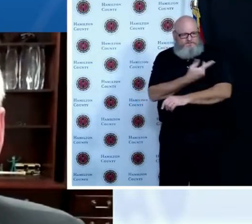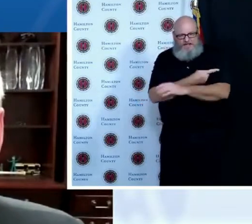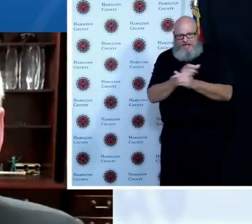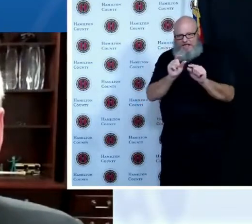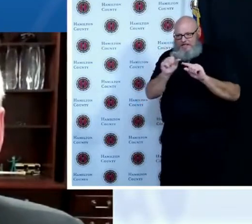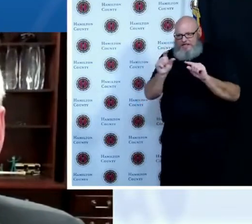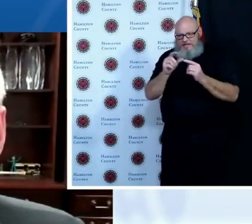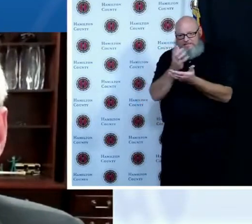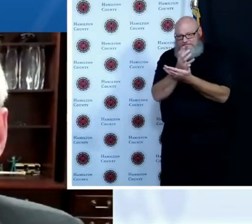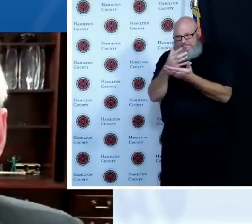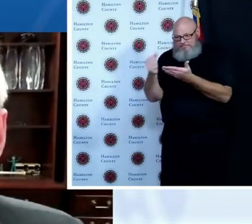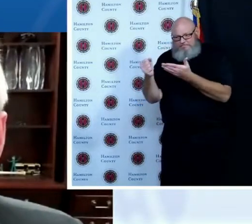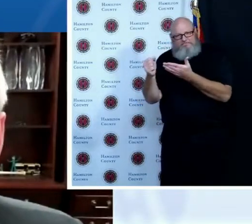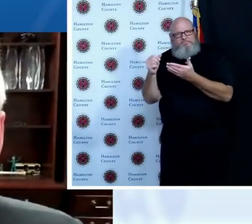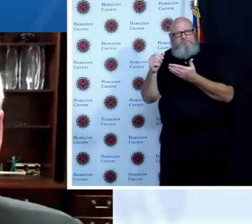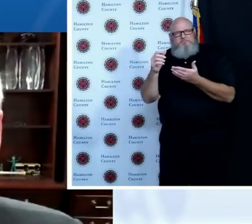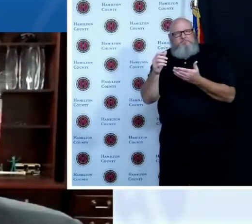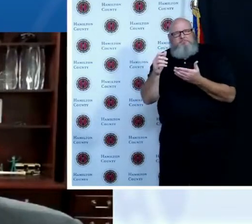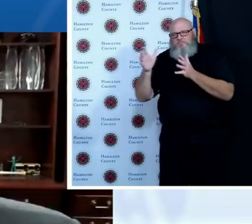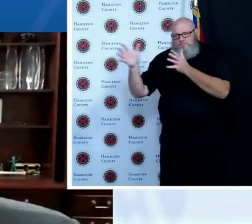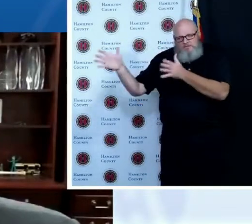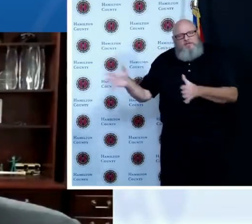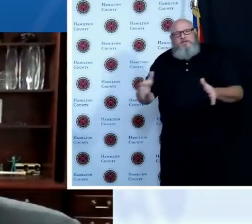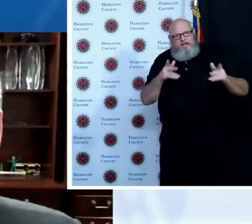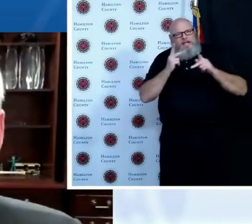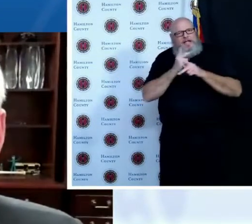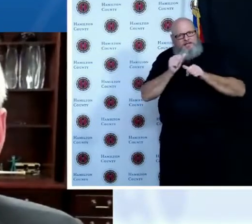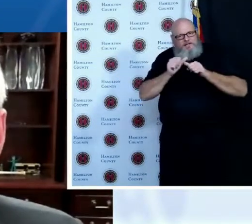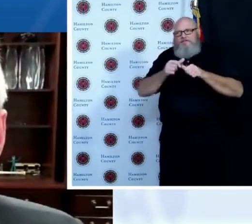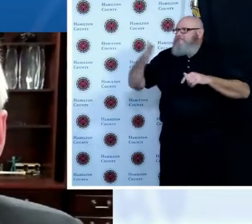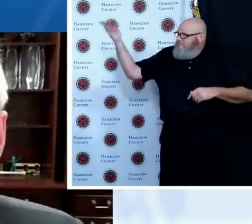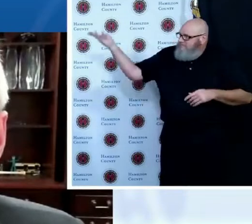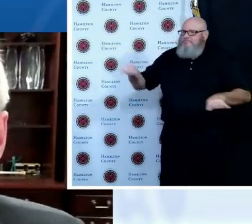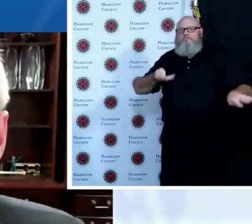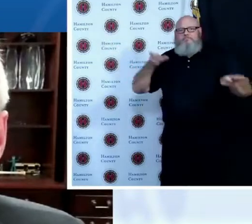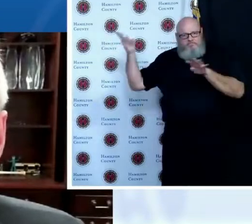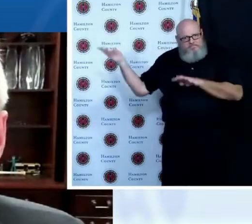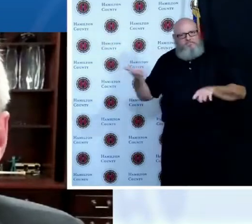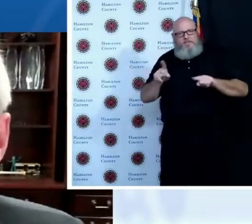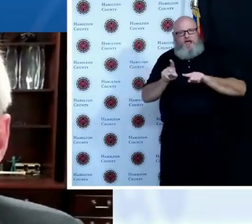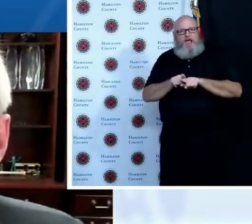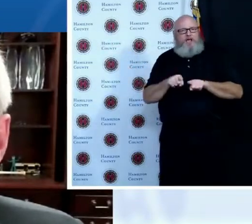to my colleagues around the state I know that that's exactly what everybody else has done where